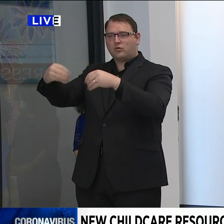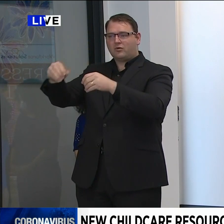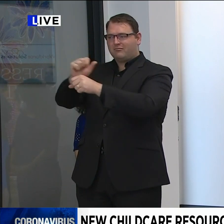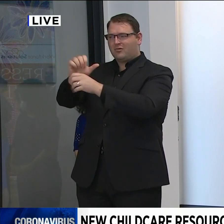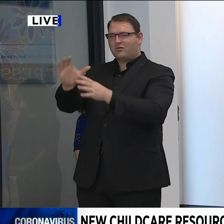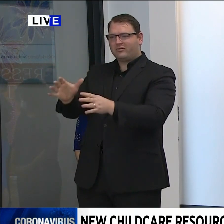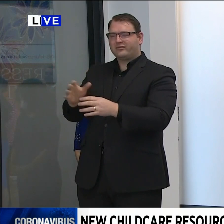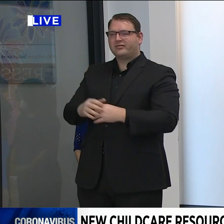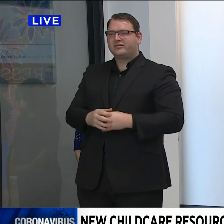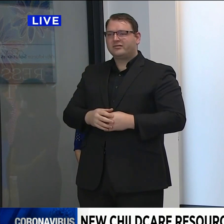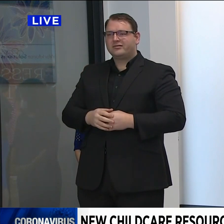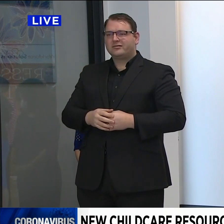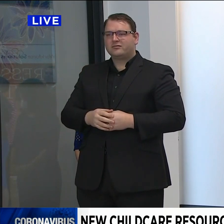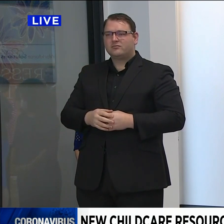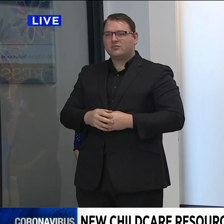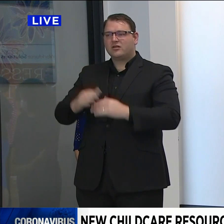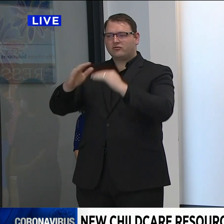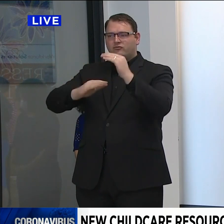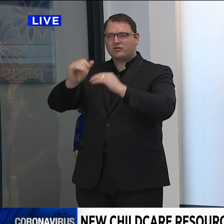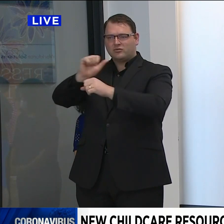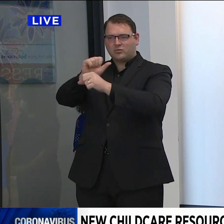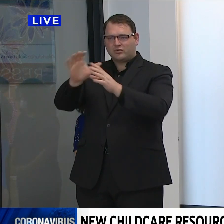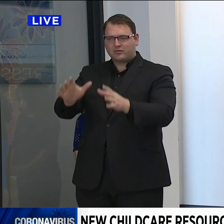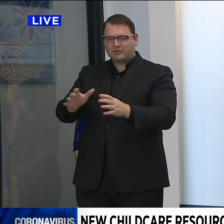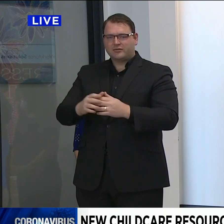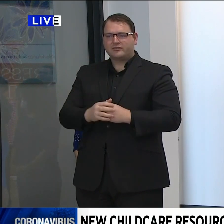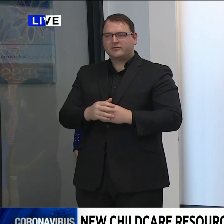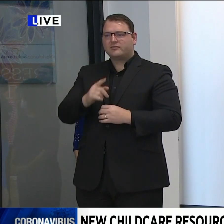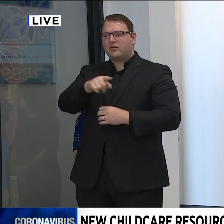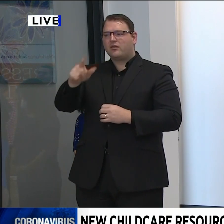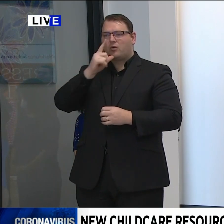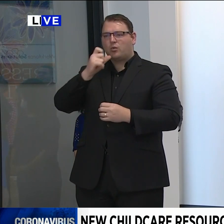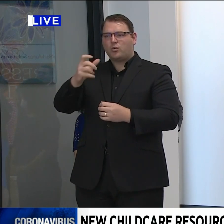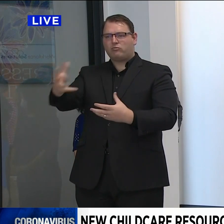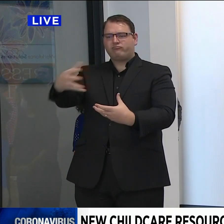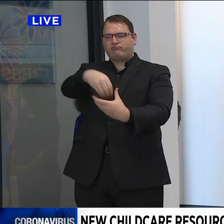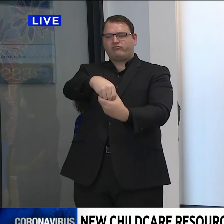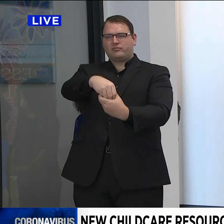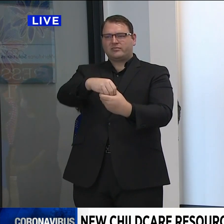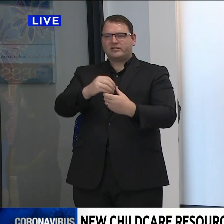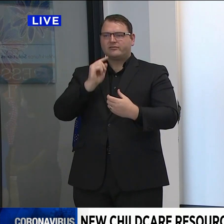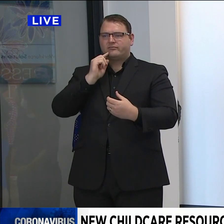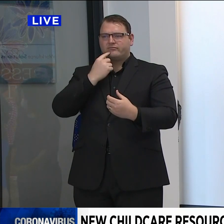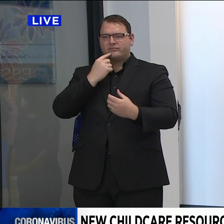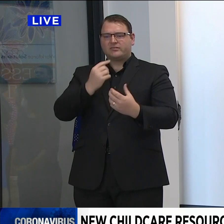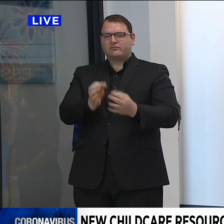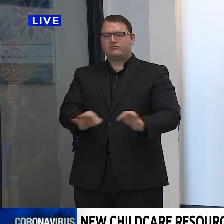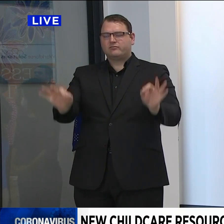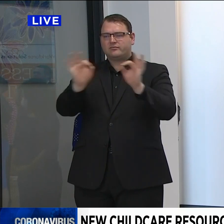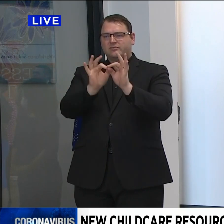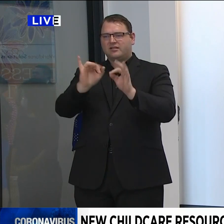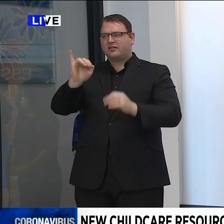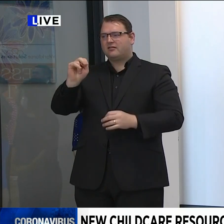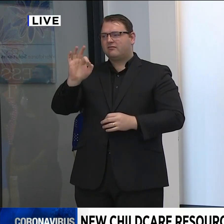They are essential They are essential essential government workers essential government workers also grocery store employees